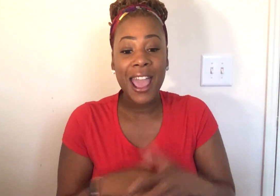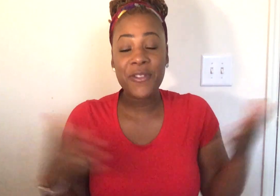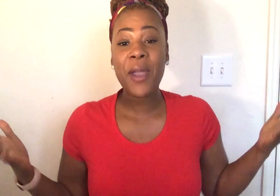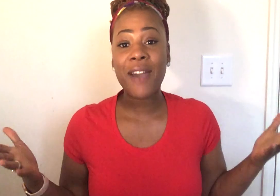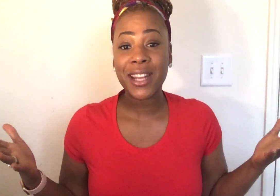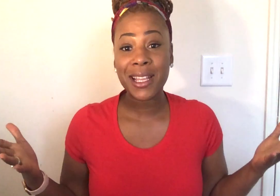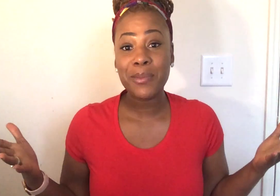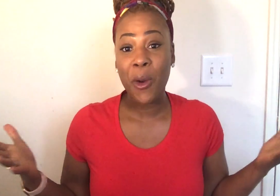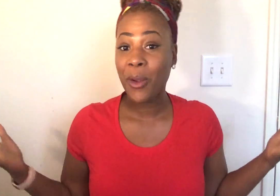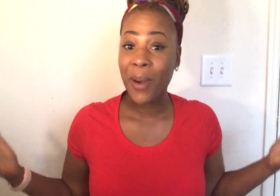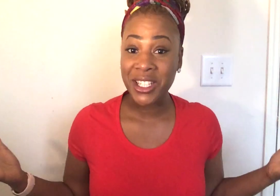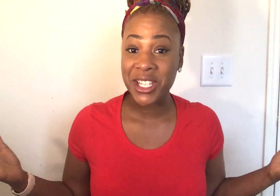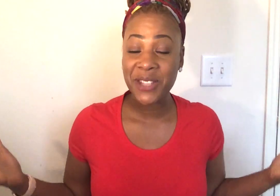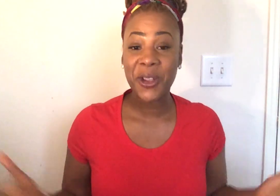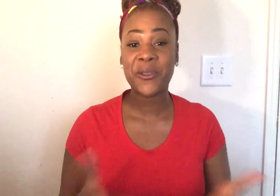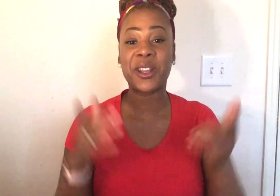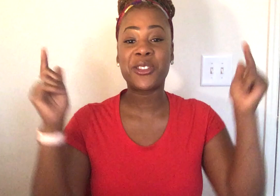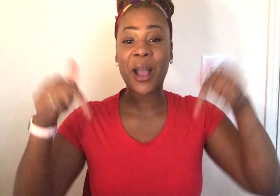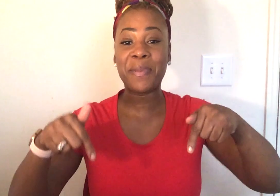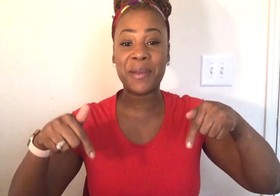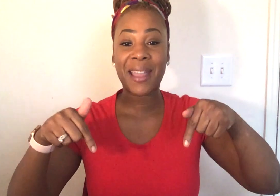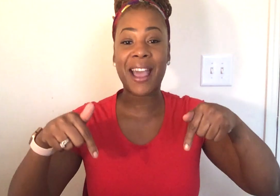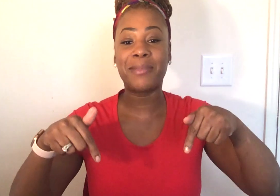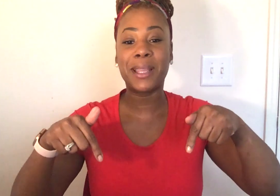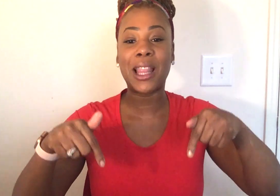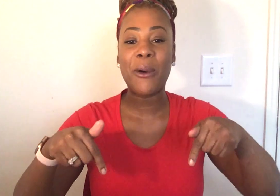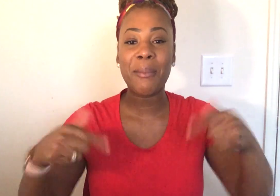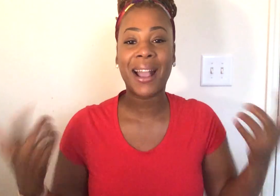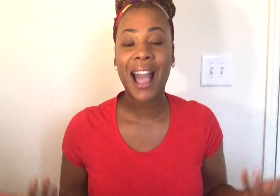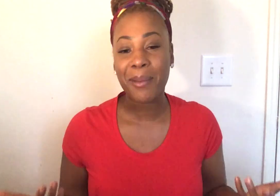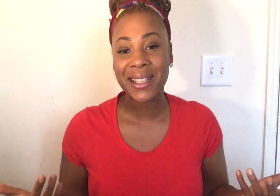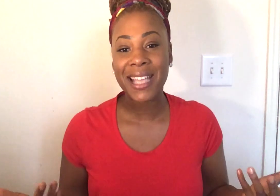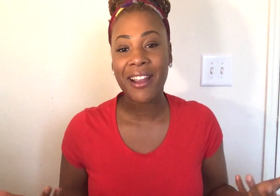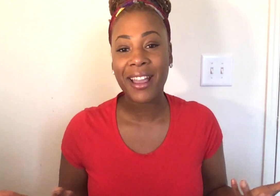you have any more questions feel free to drop them down below in my comments area